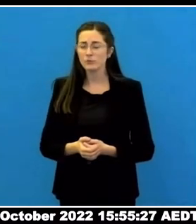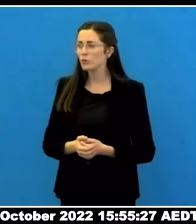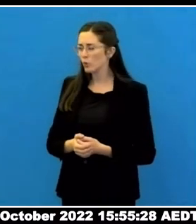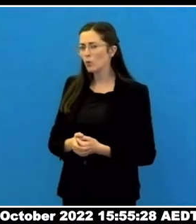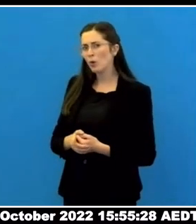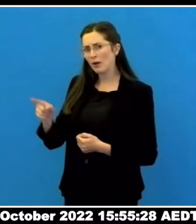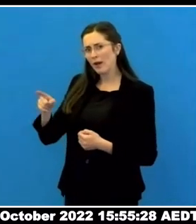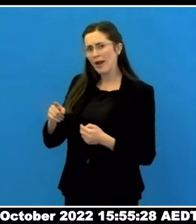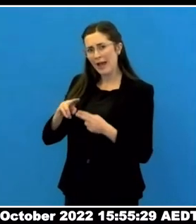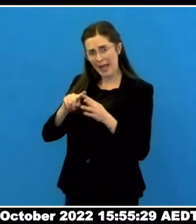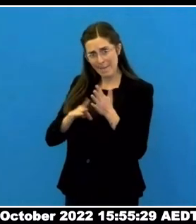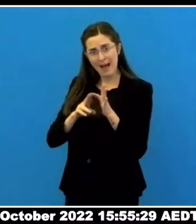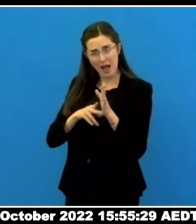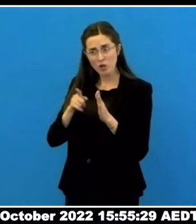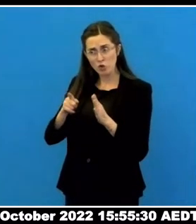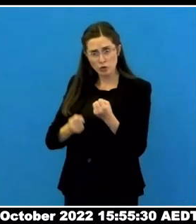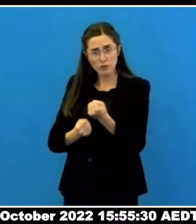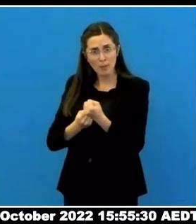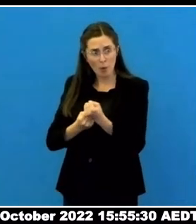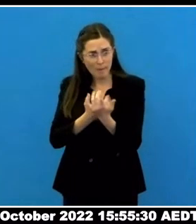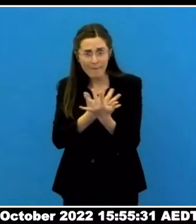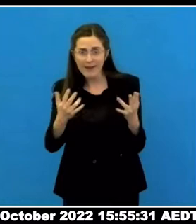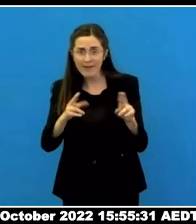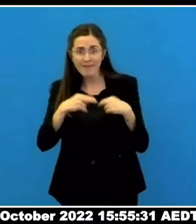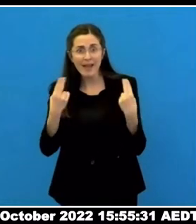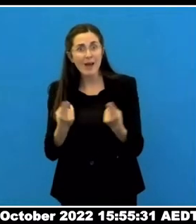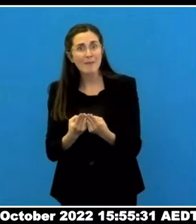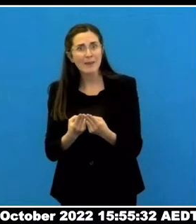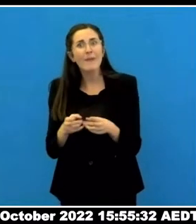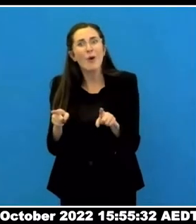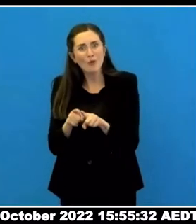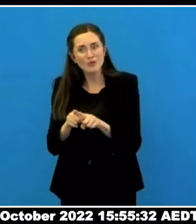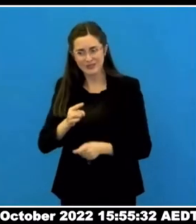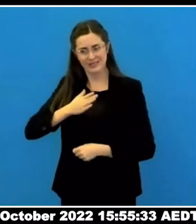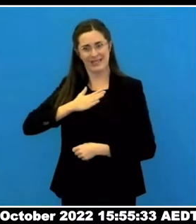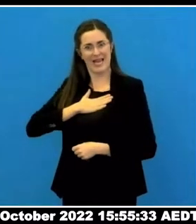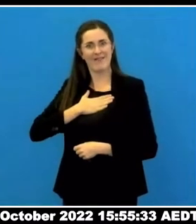and you also have this very close to home in your own family.